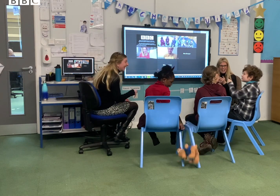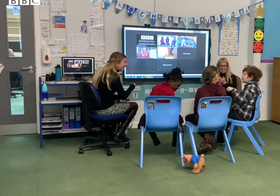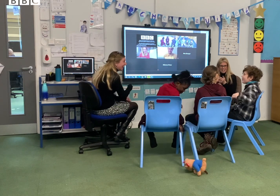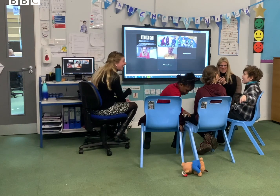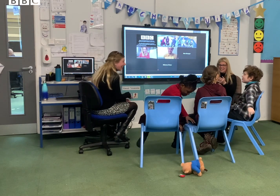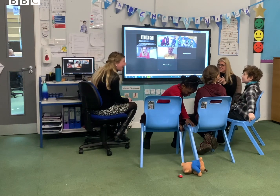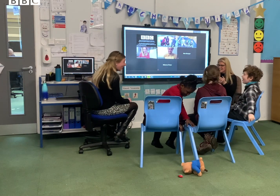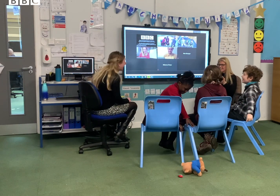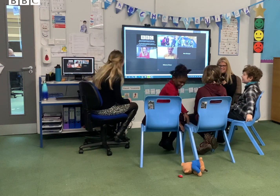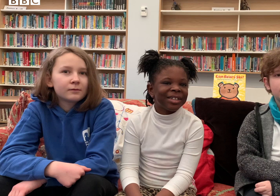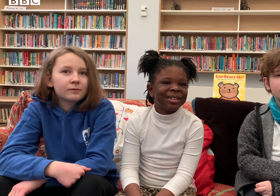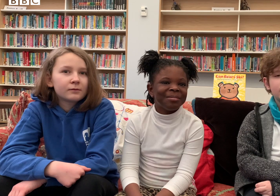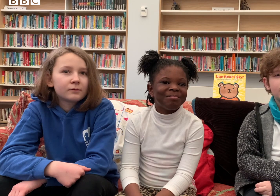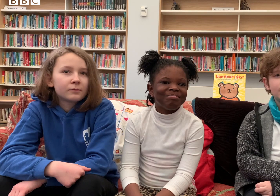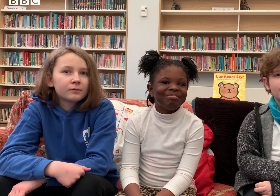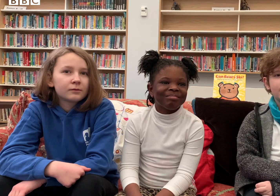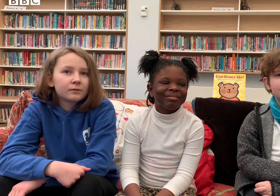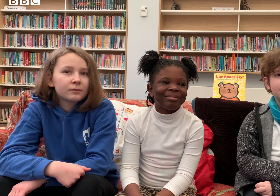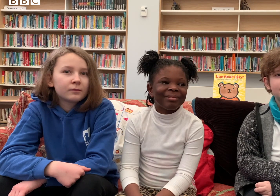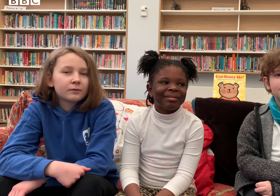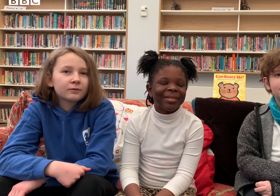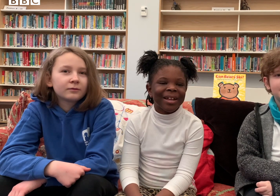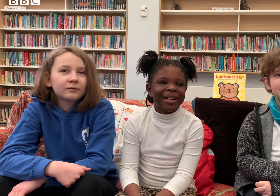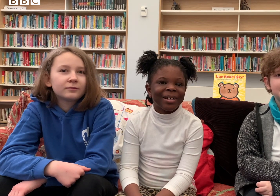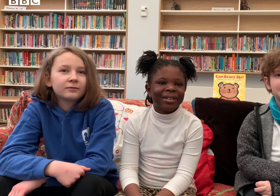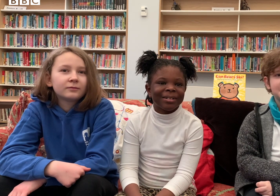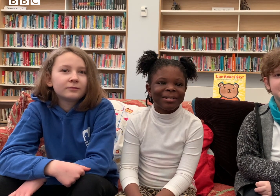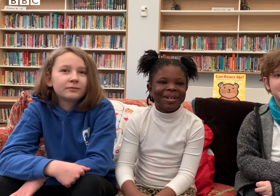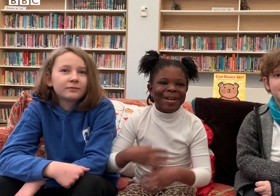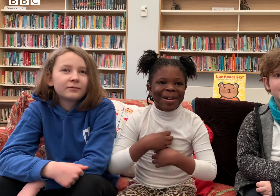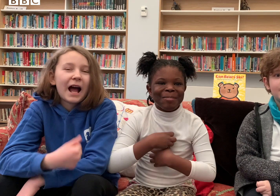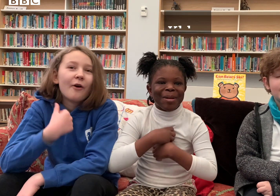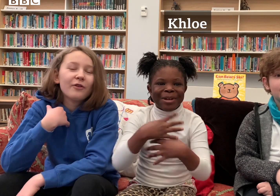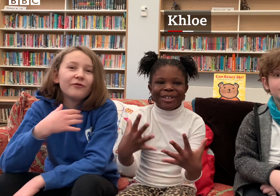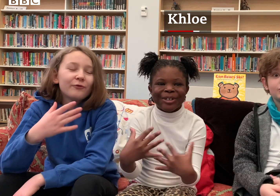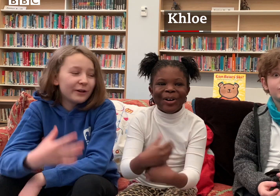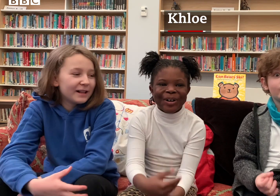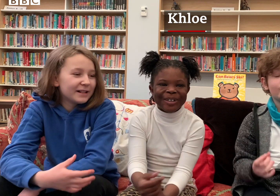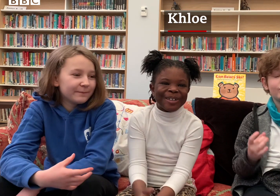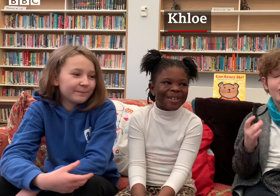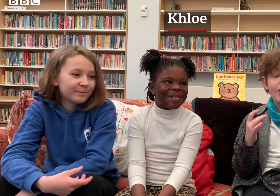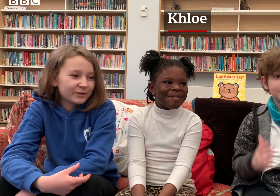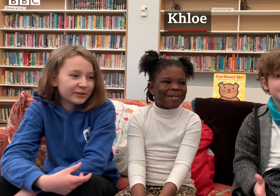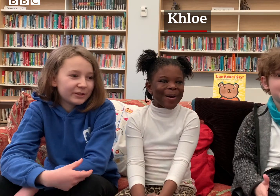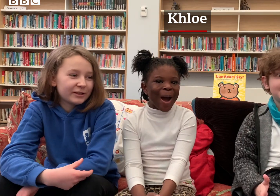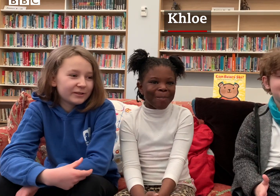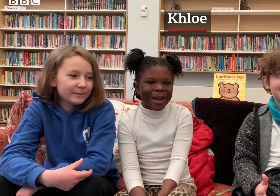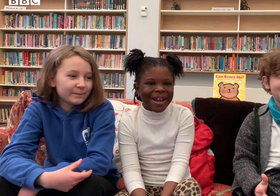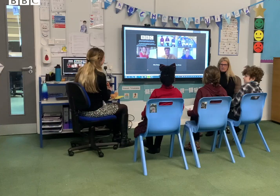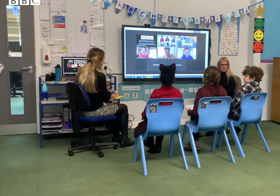So how did that make you feel when you found out that he went to the same school as you? It made me shocked, or happy.